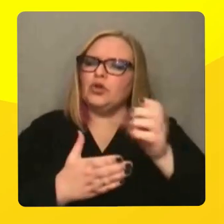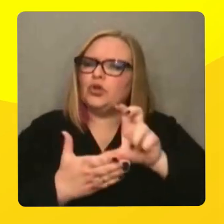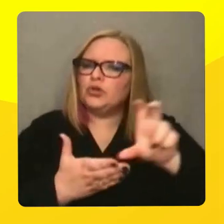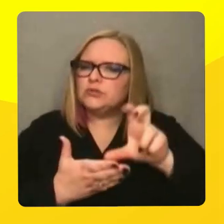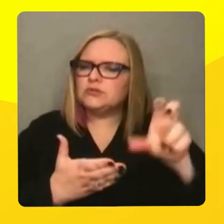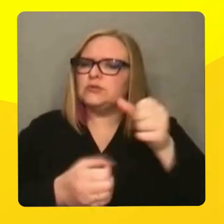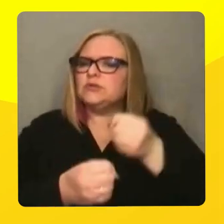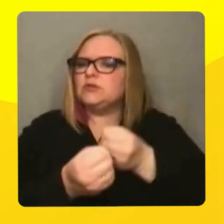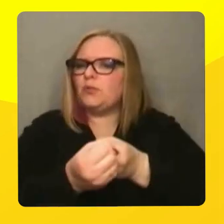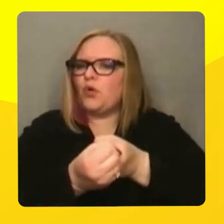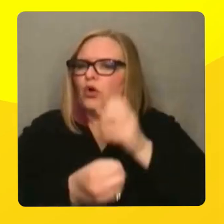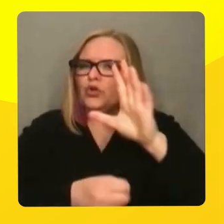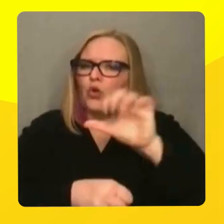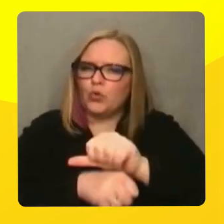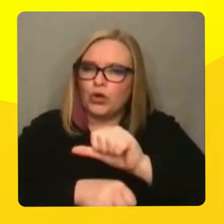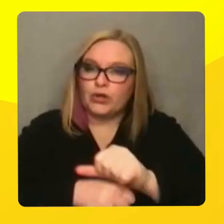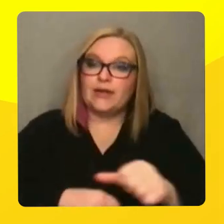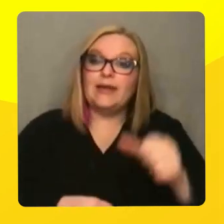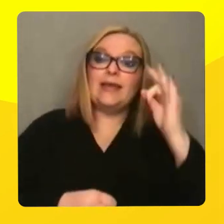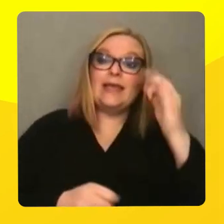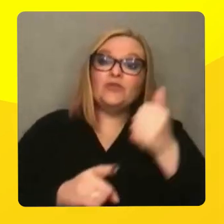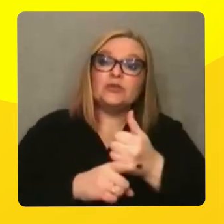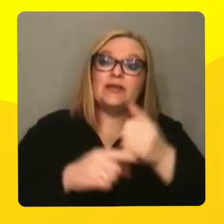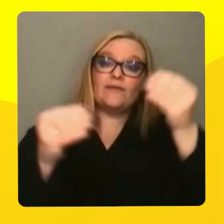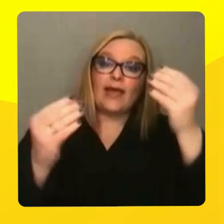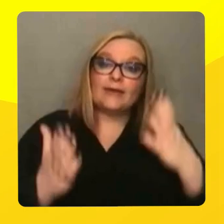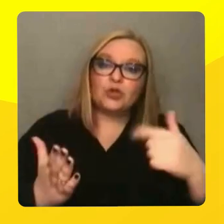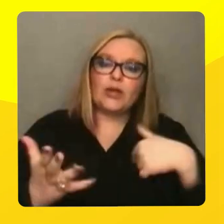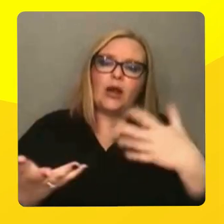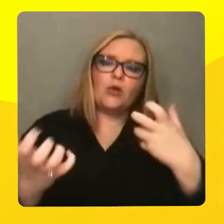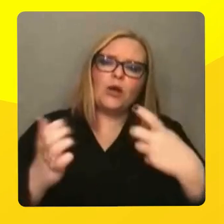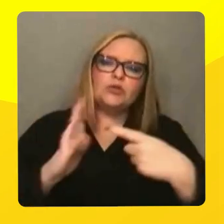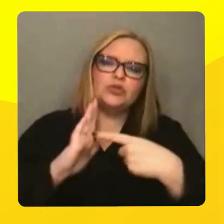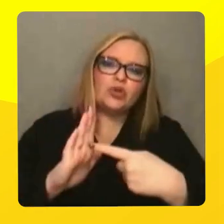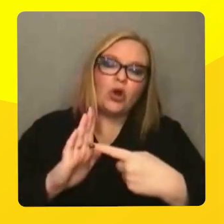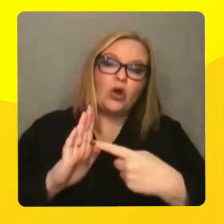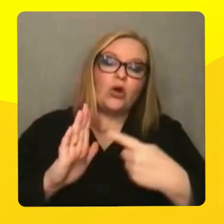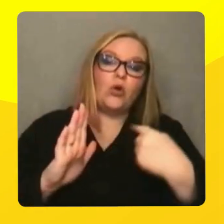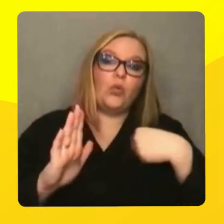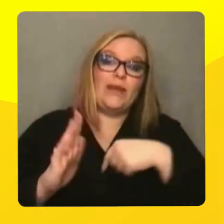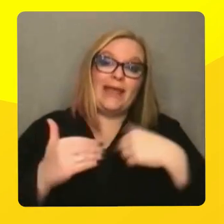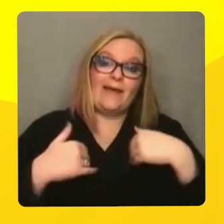So if you're an educator, I wanna point out that we offer free online courses that